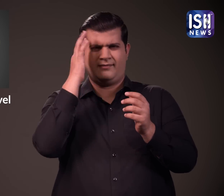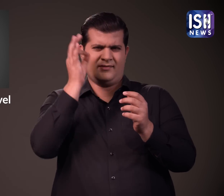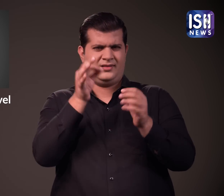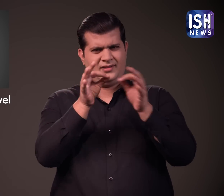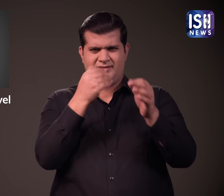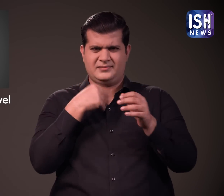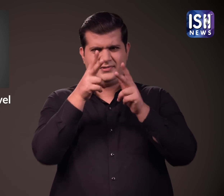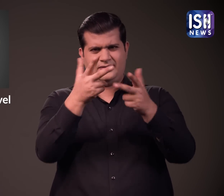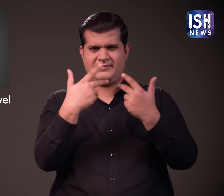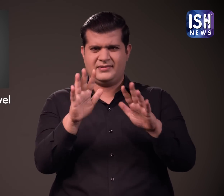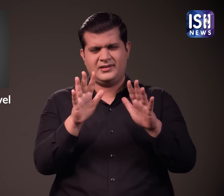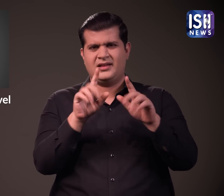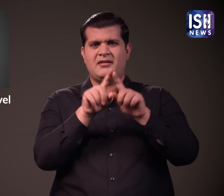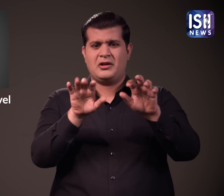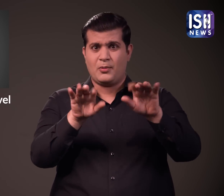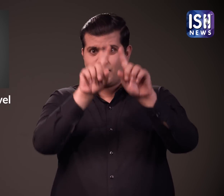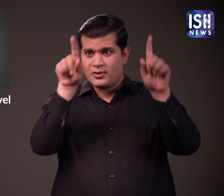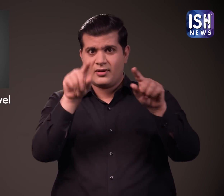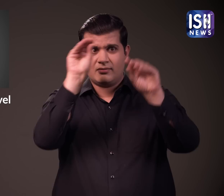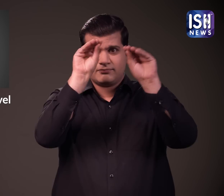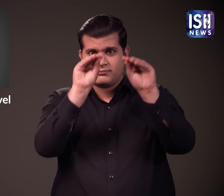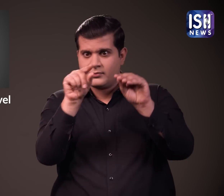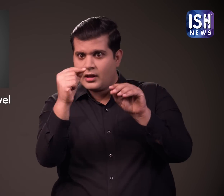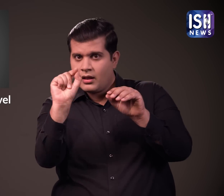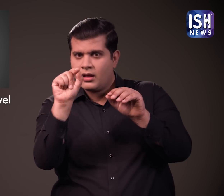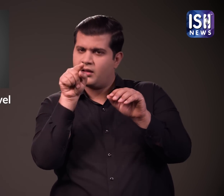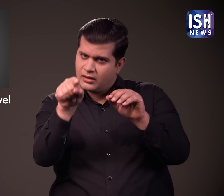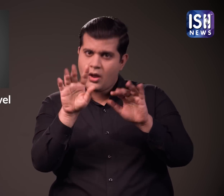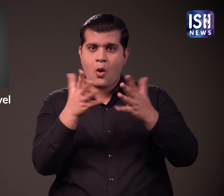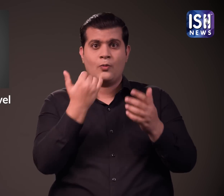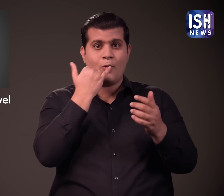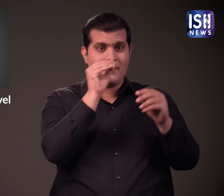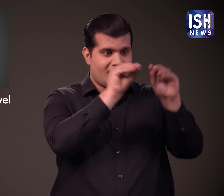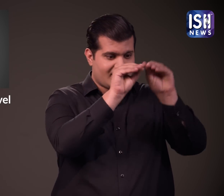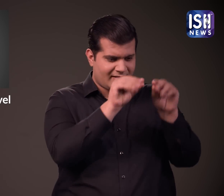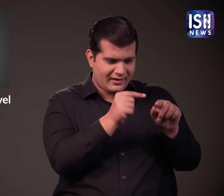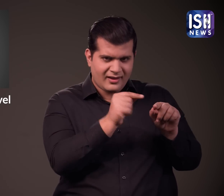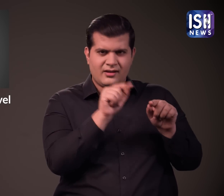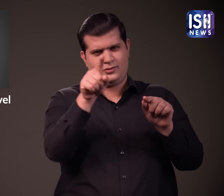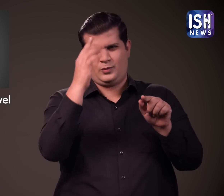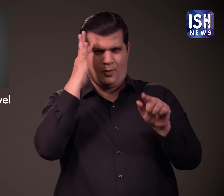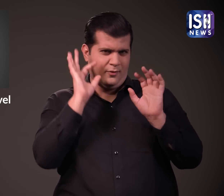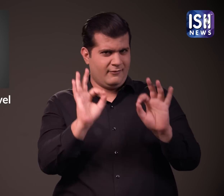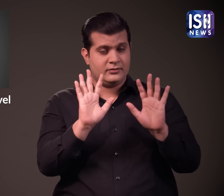As I explained before you can apply for the policy while booking tickets on the computer or phone.